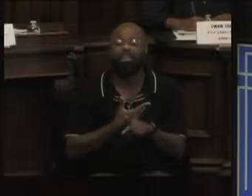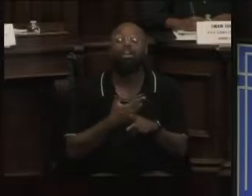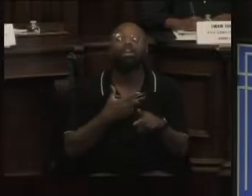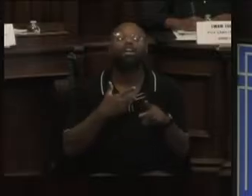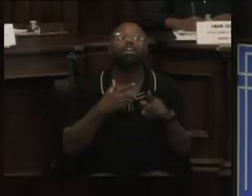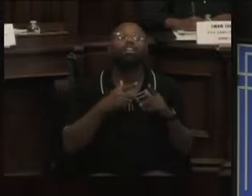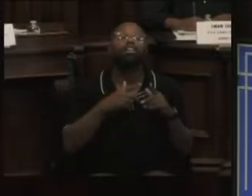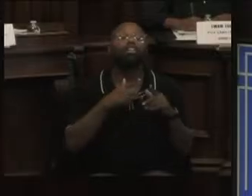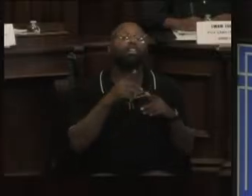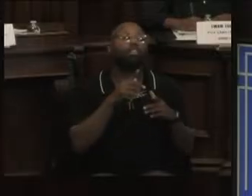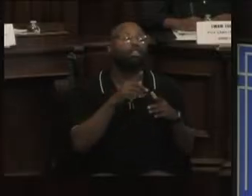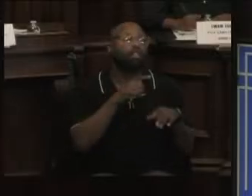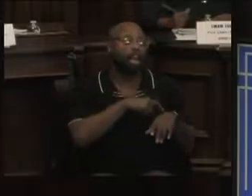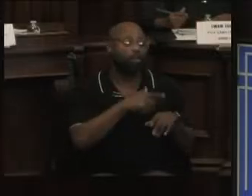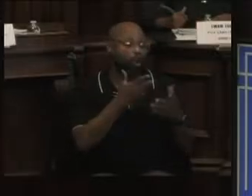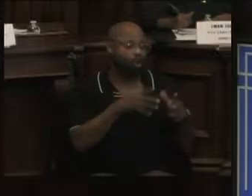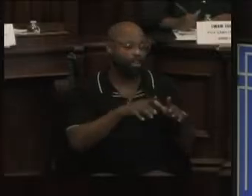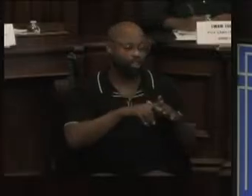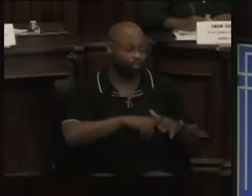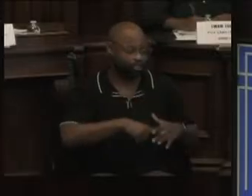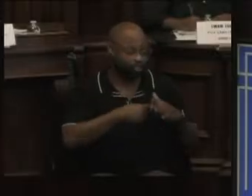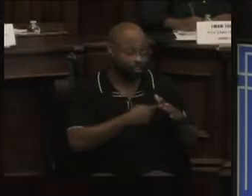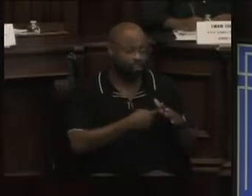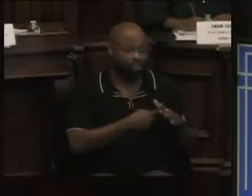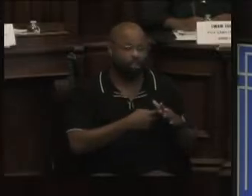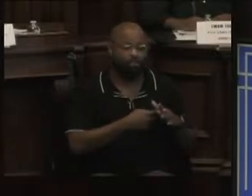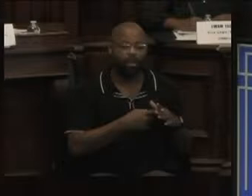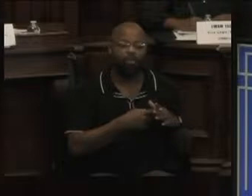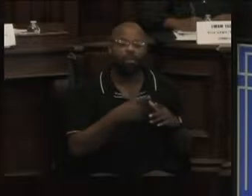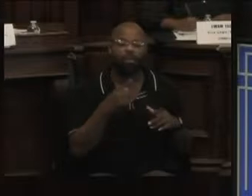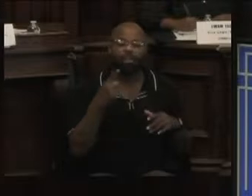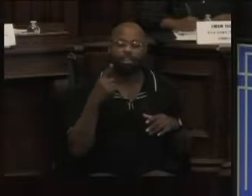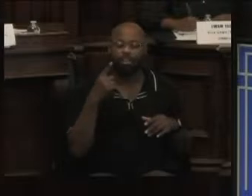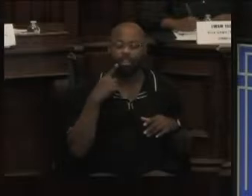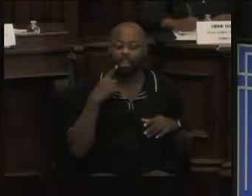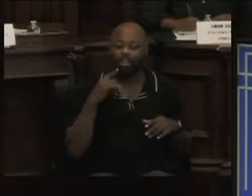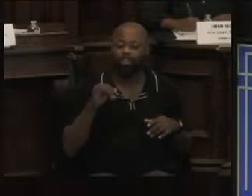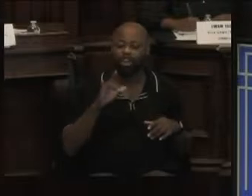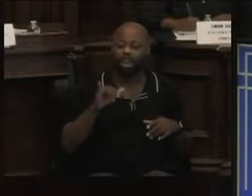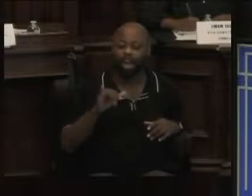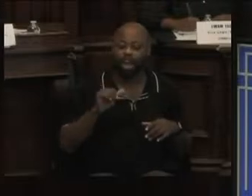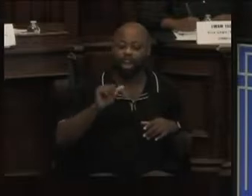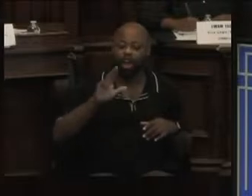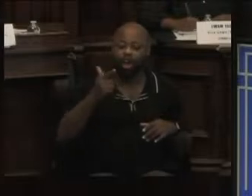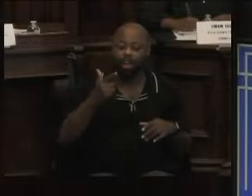days, which would start, the clock has already started